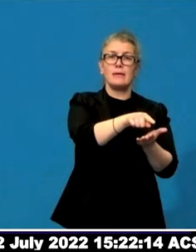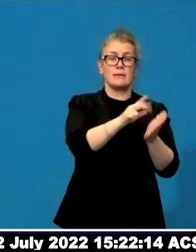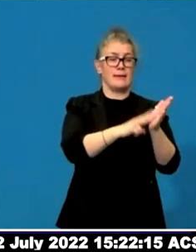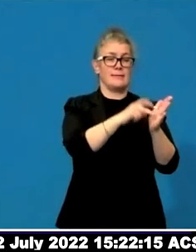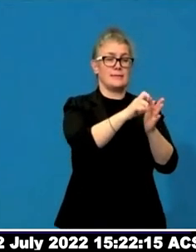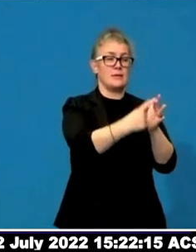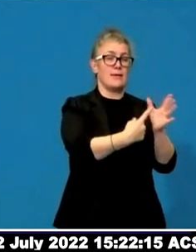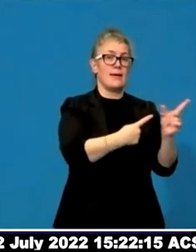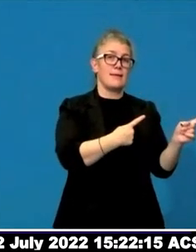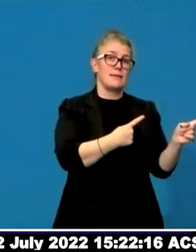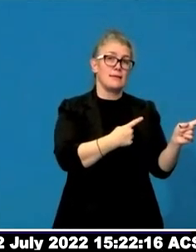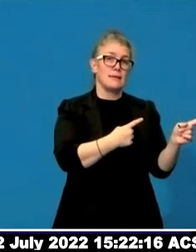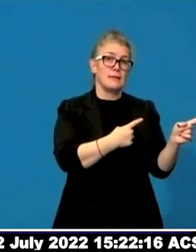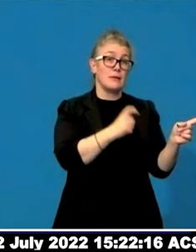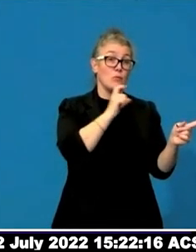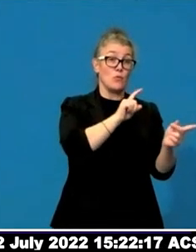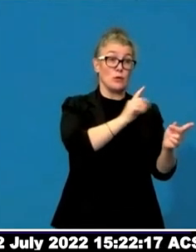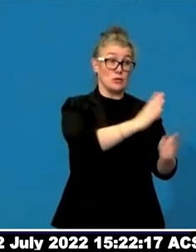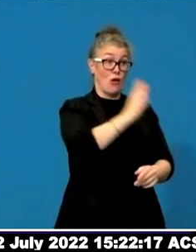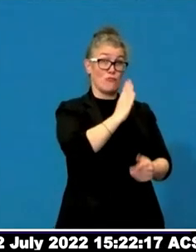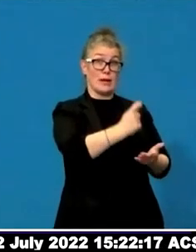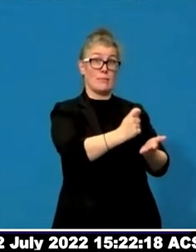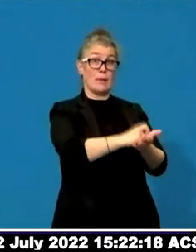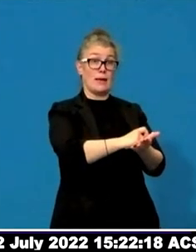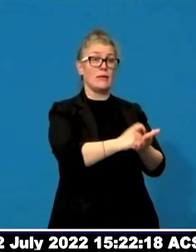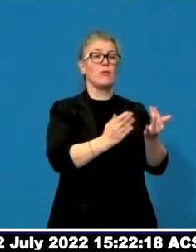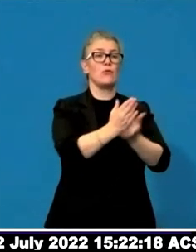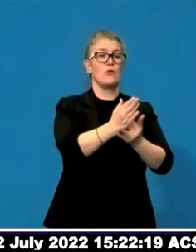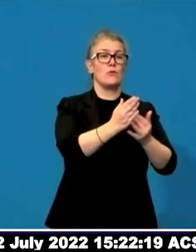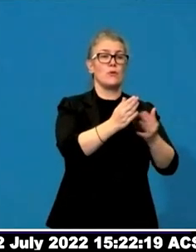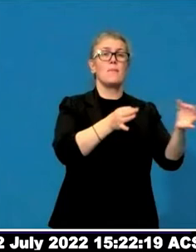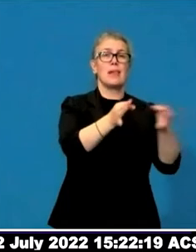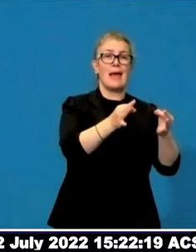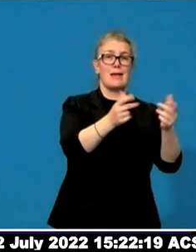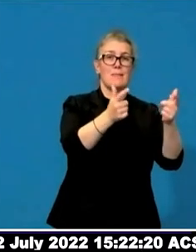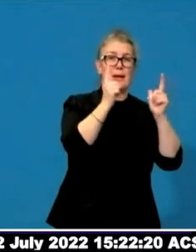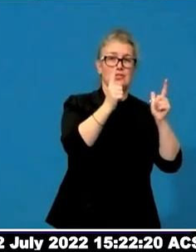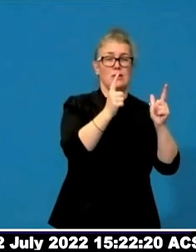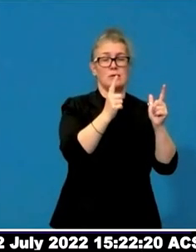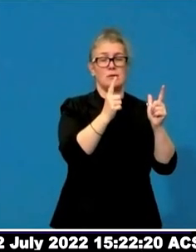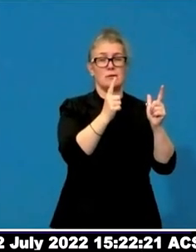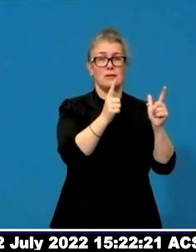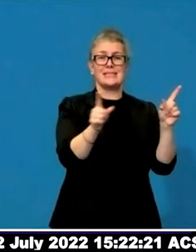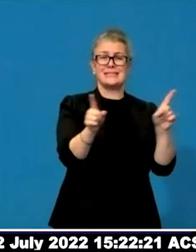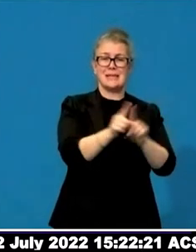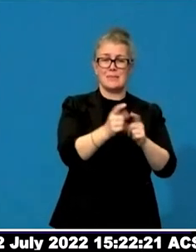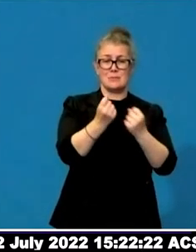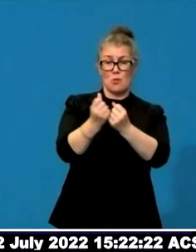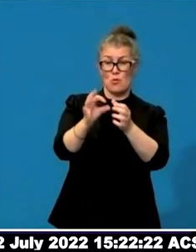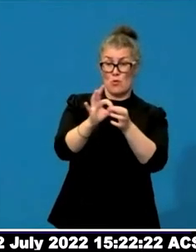The NDIA pay you directly? Through a plan manager. And the same for support coordination, I assume. Correct. Yes.